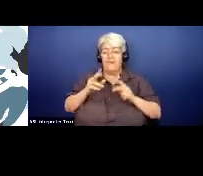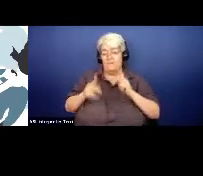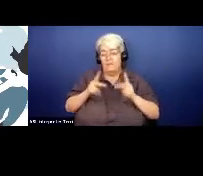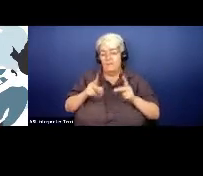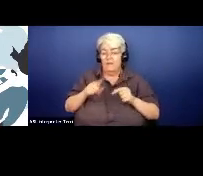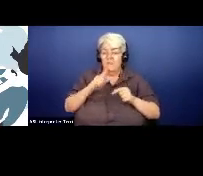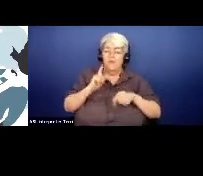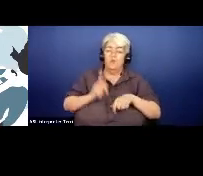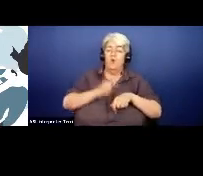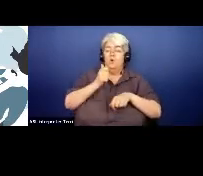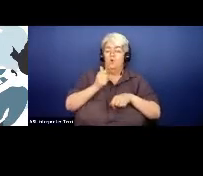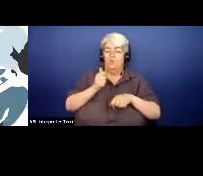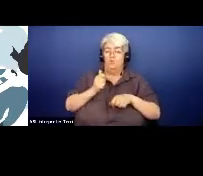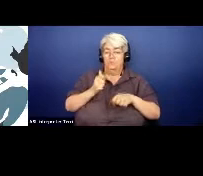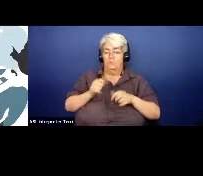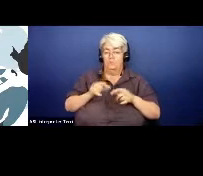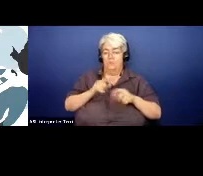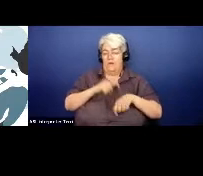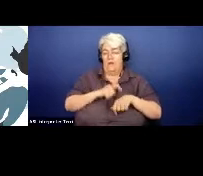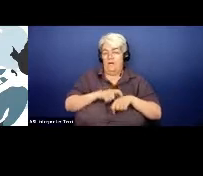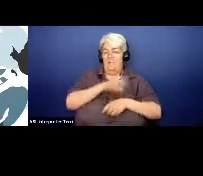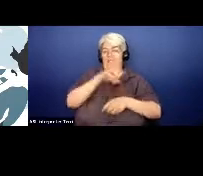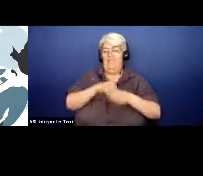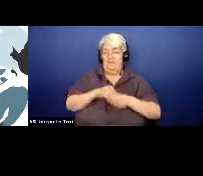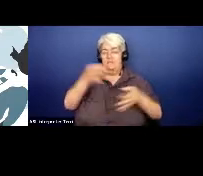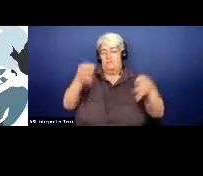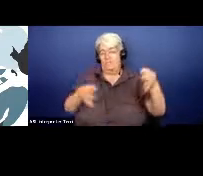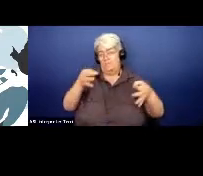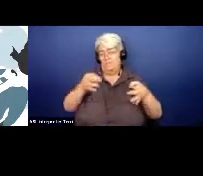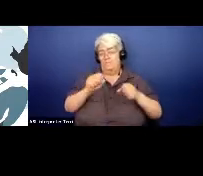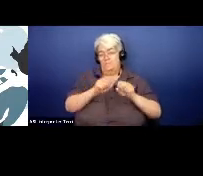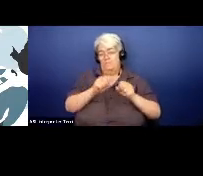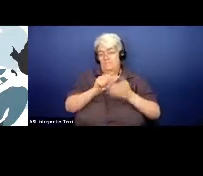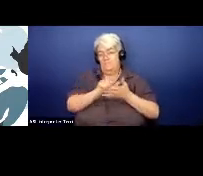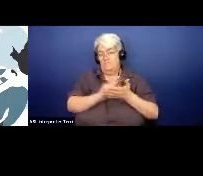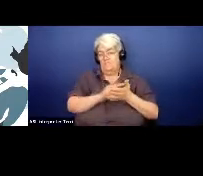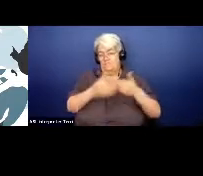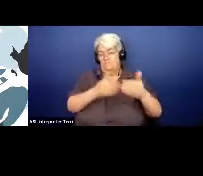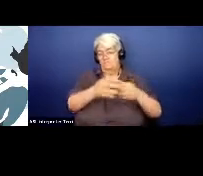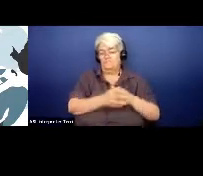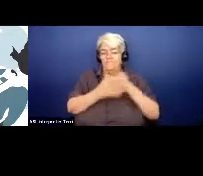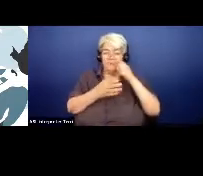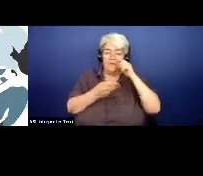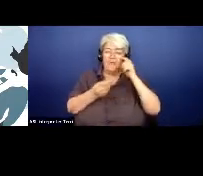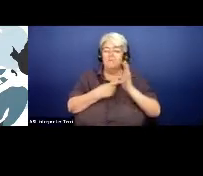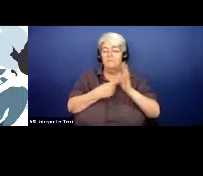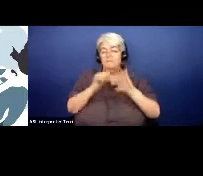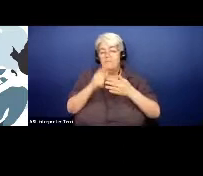strengths of stay in the justice system. That's sometimes because of case processing. Sometimes